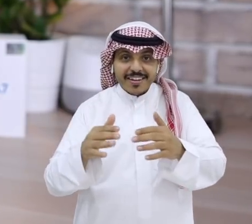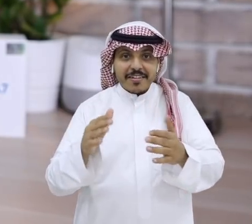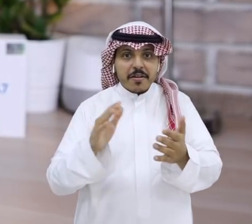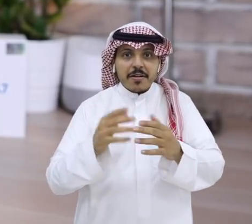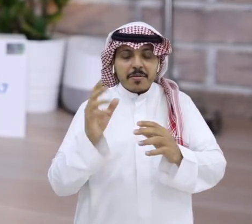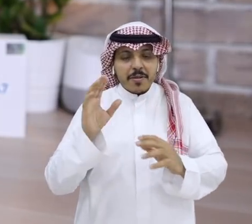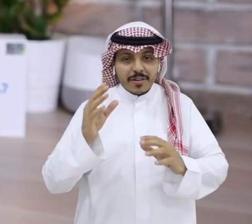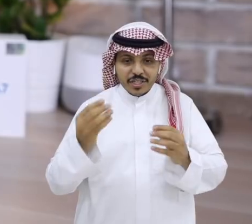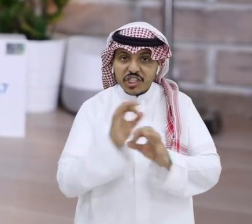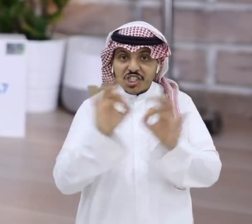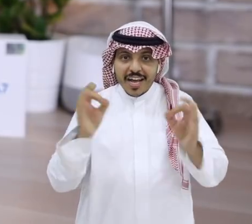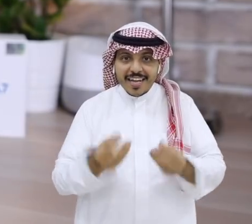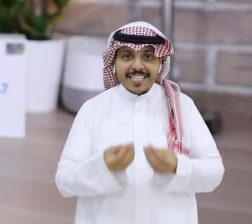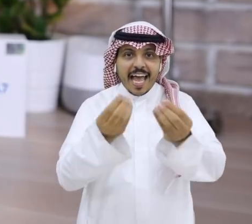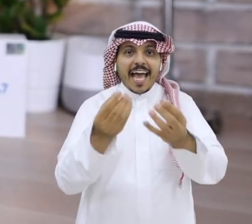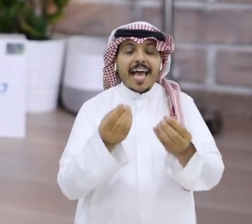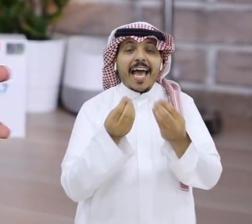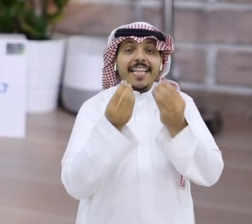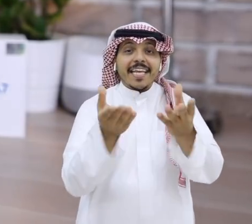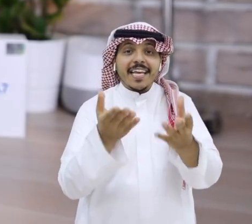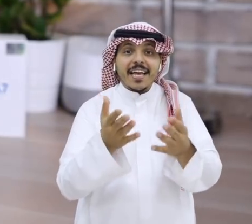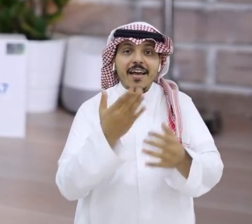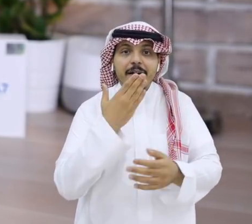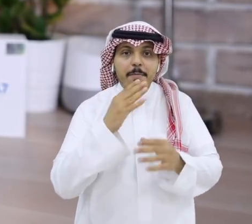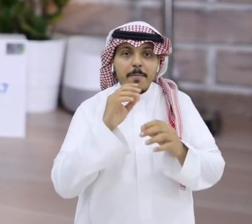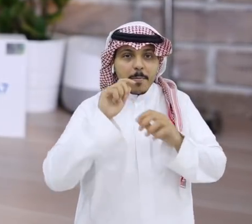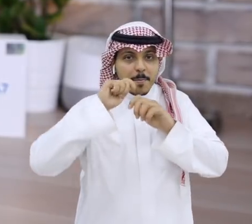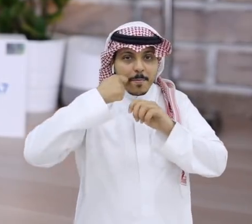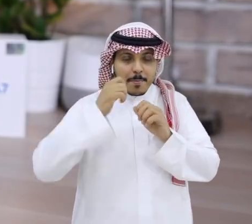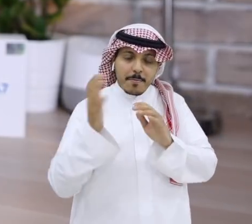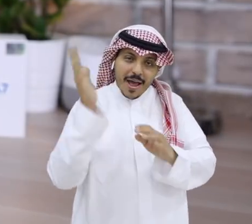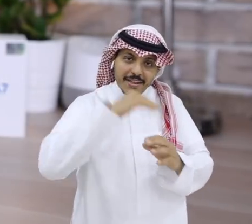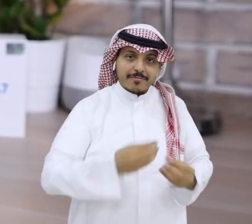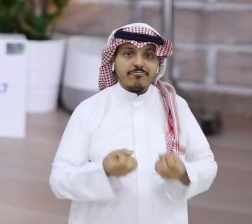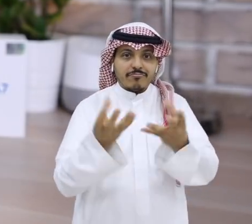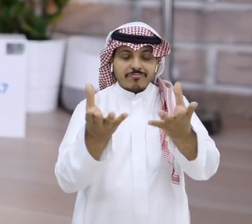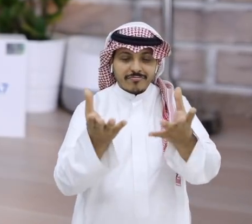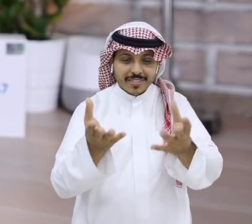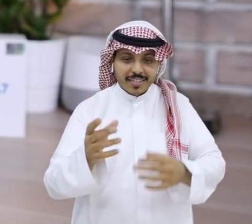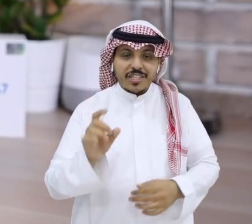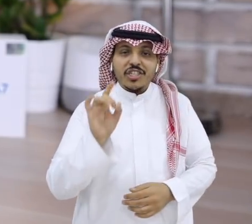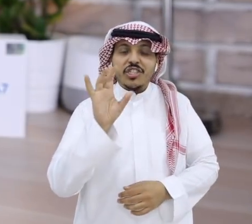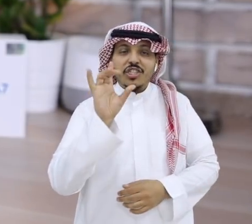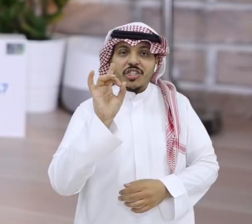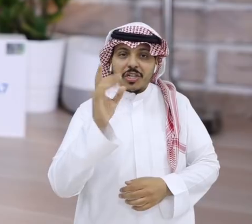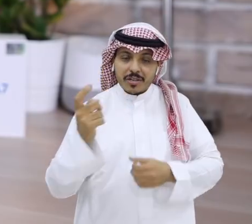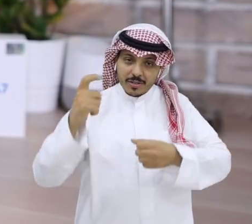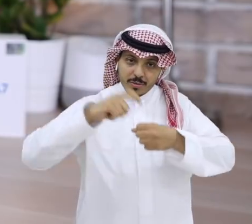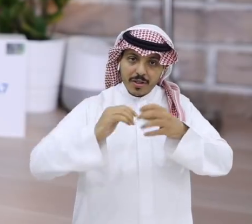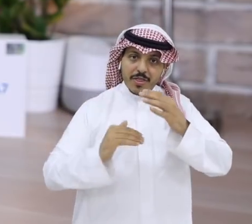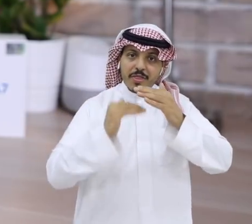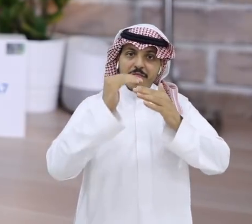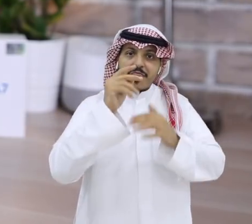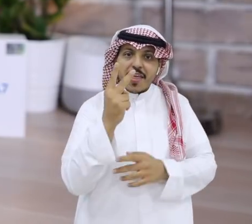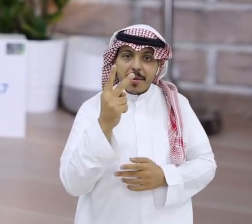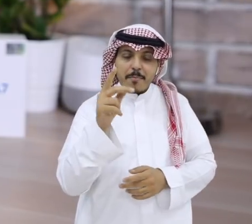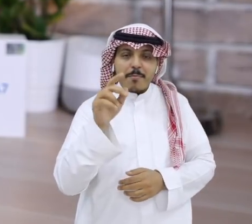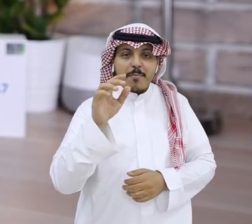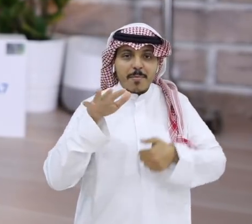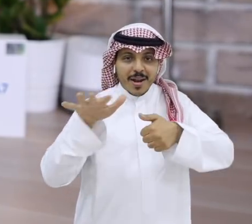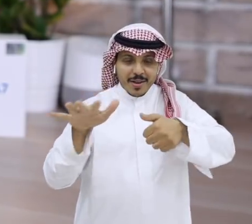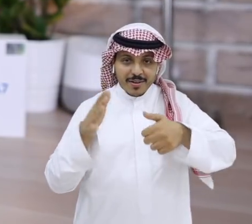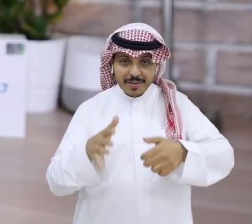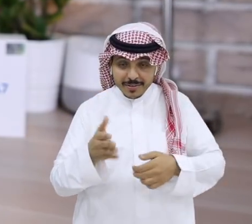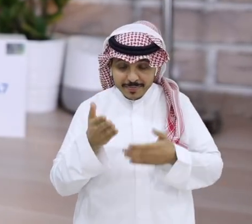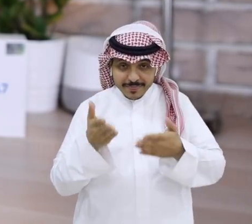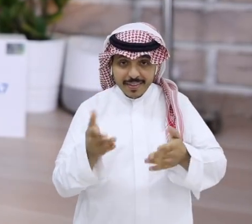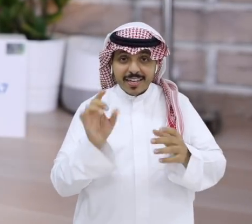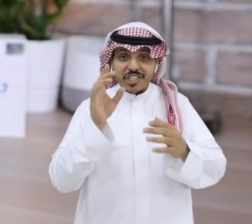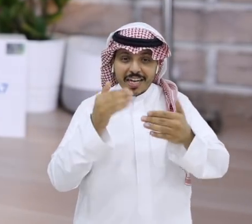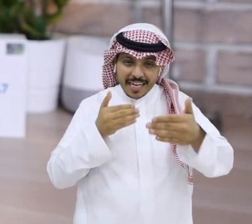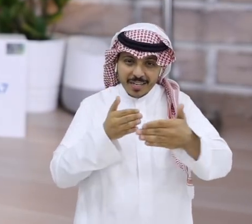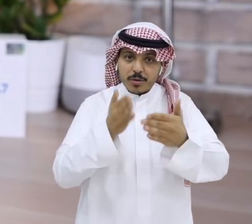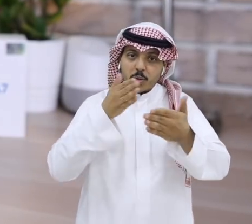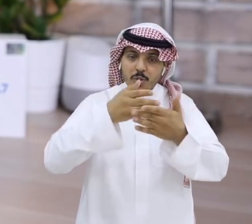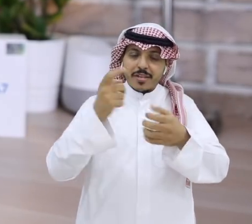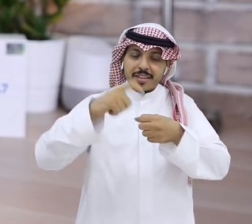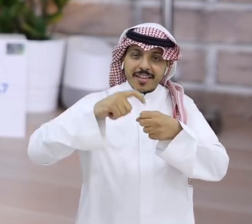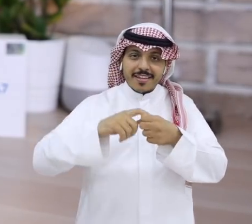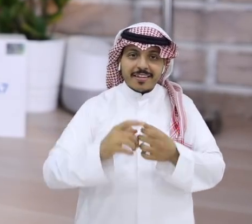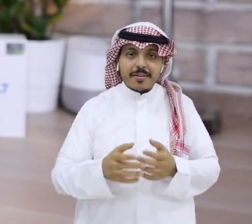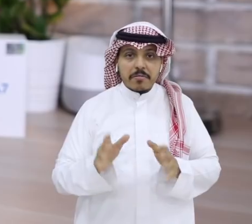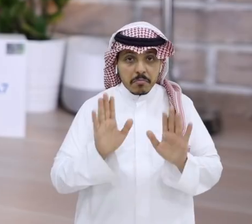There was supposed to be a big thing for the 1 million milestone, but Inshallah, there will be a big thing for the 2m milestone.